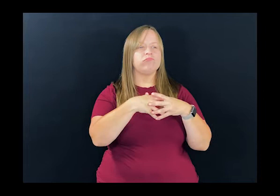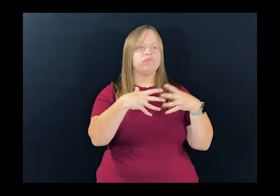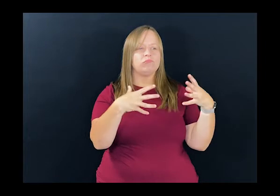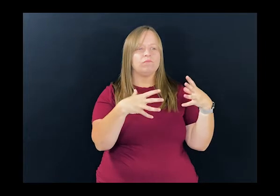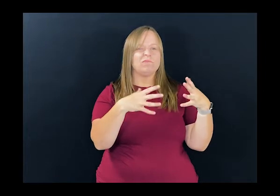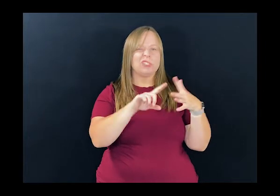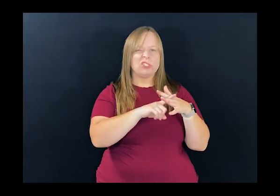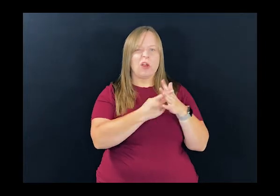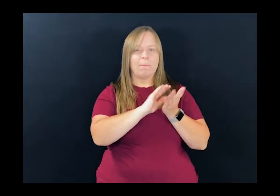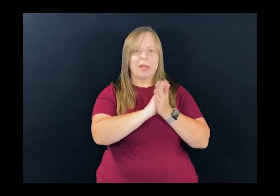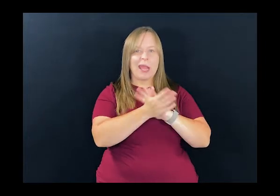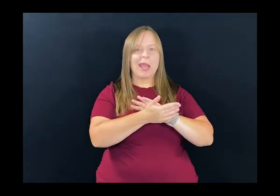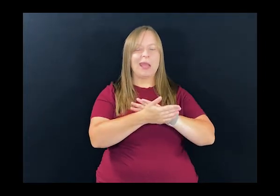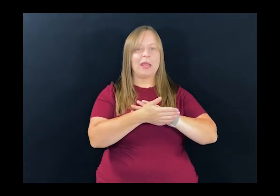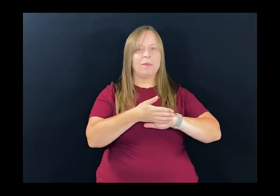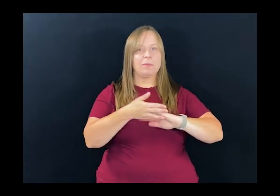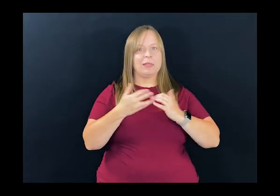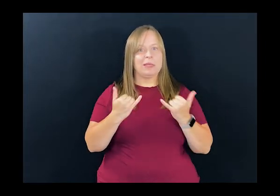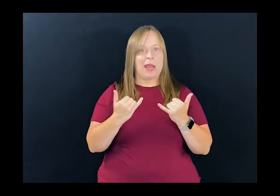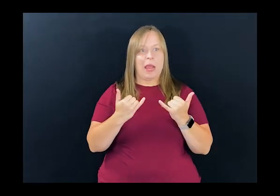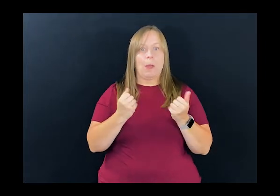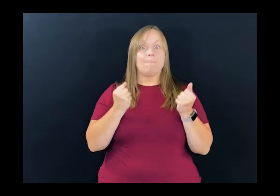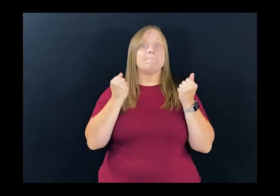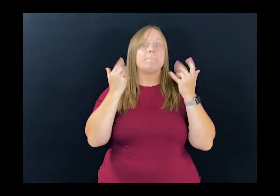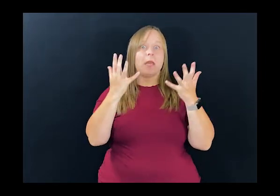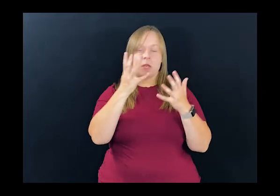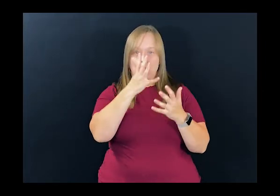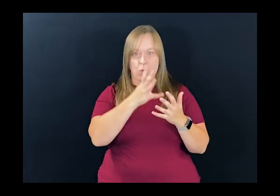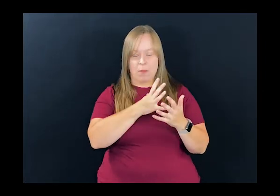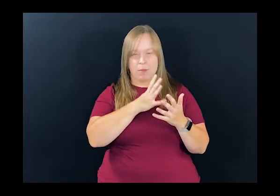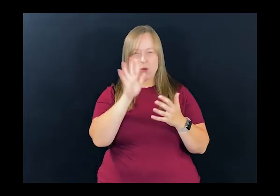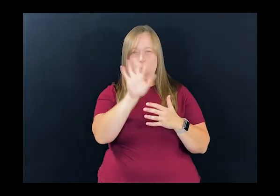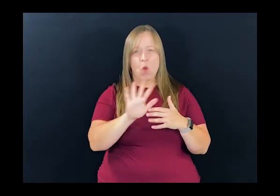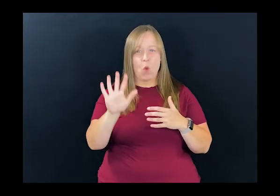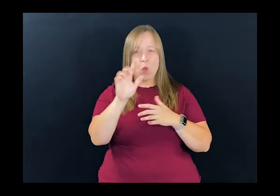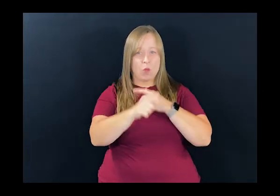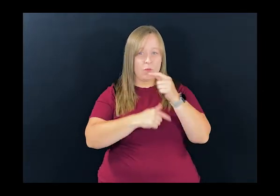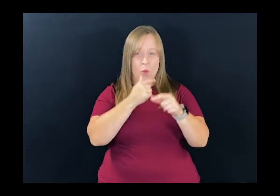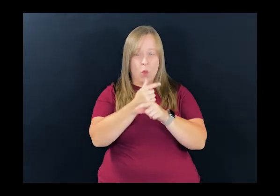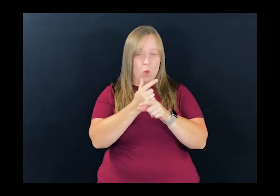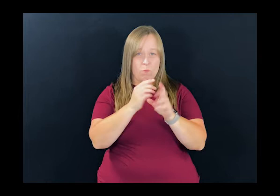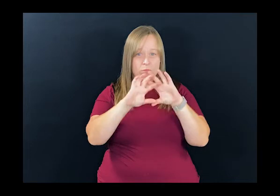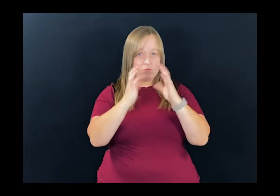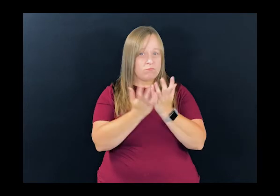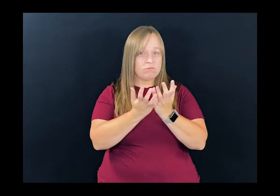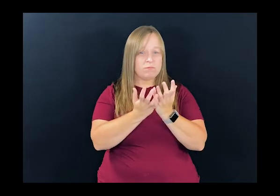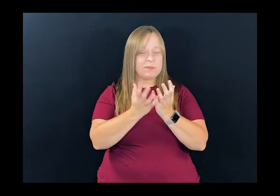And the movement became now, there were many women around the globe now who were experiencing